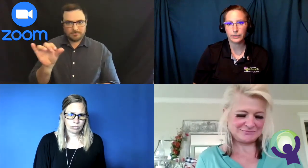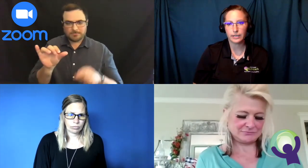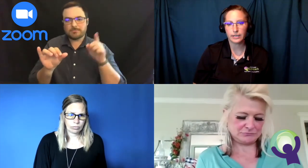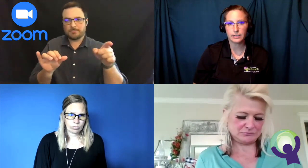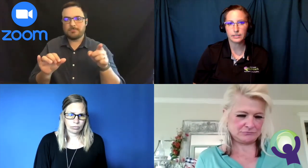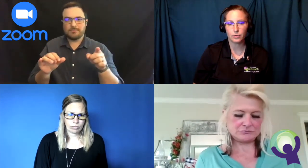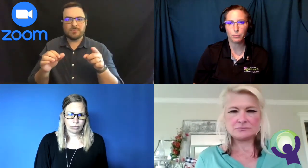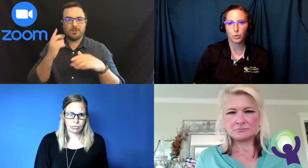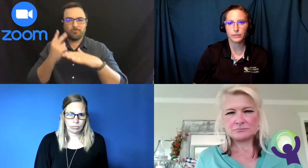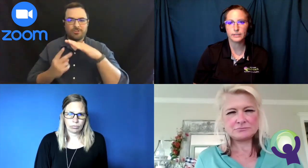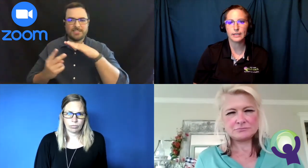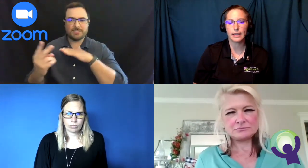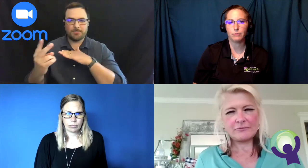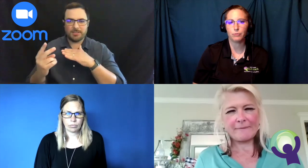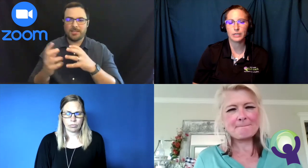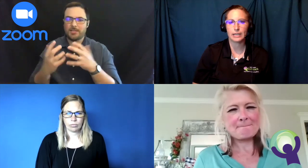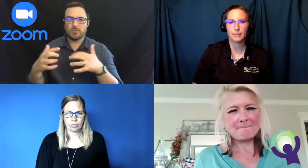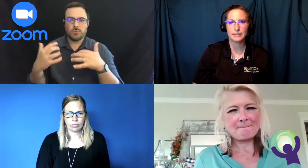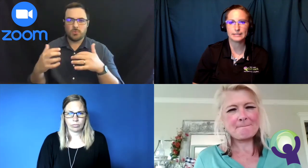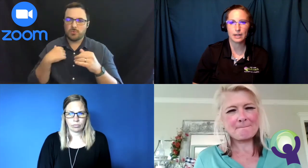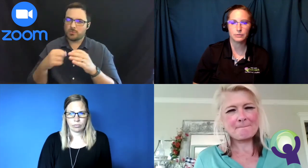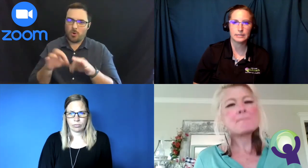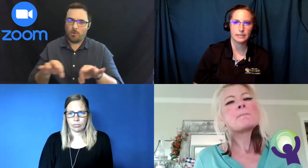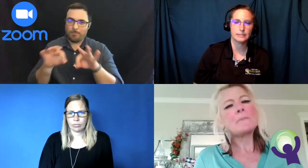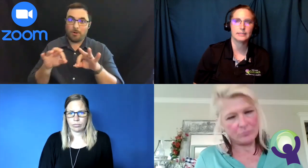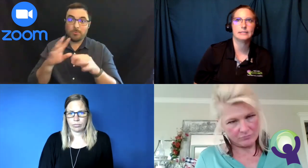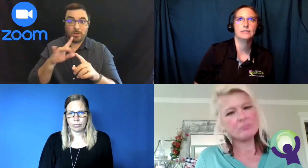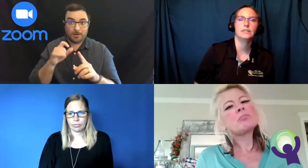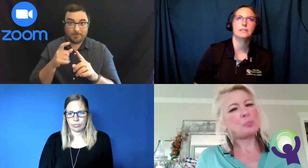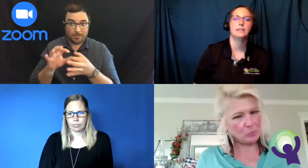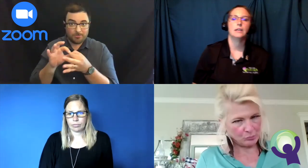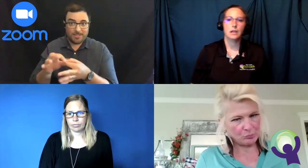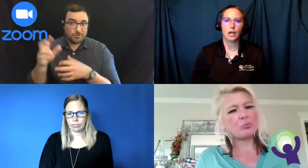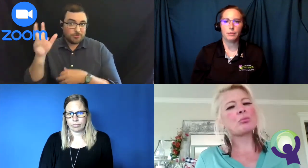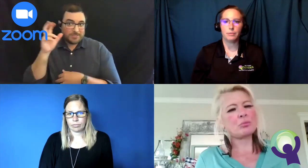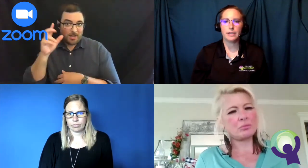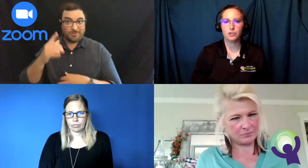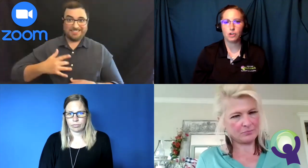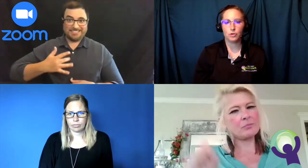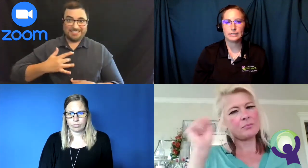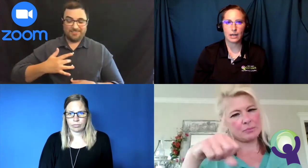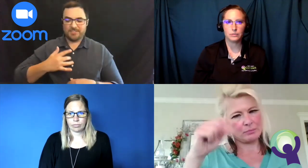is so important and when we're talking about sounds and sensitivities if you know sounds